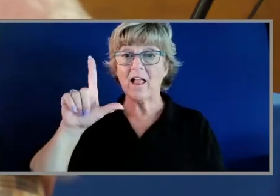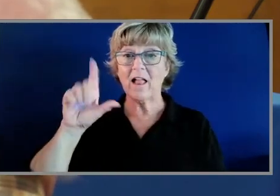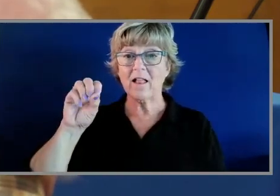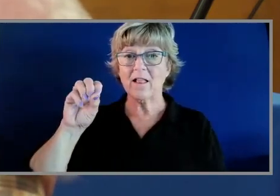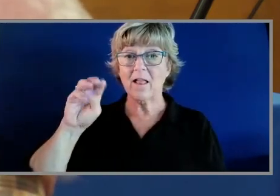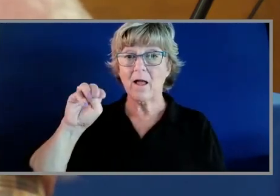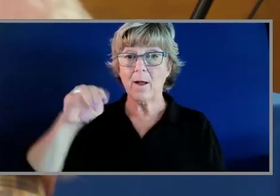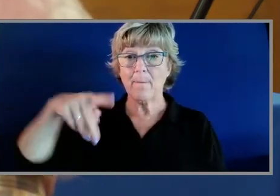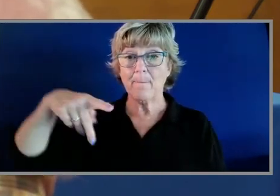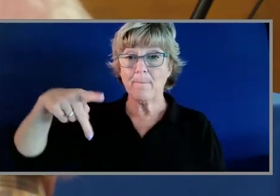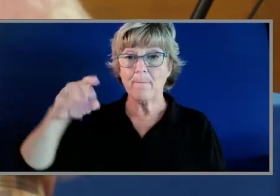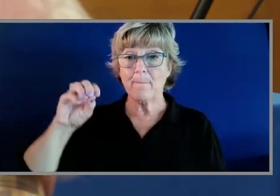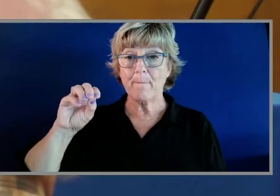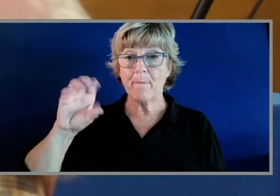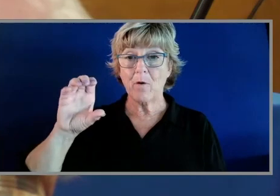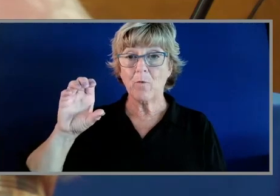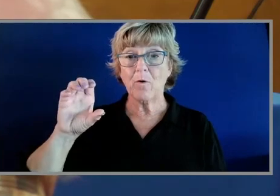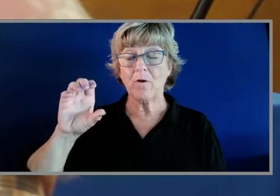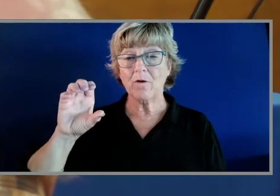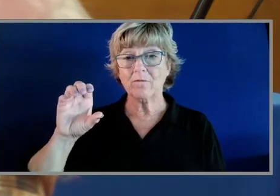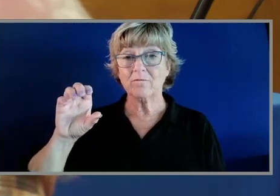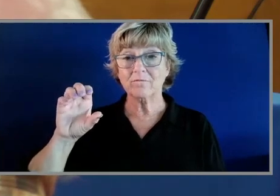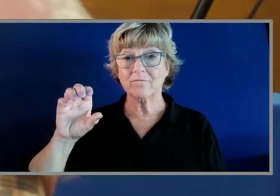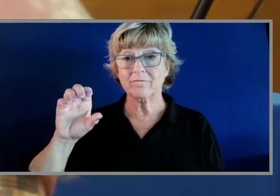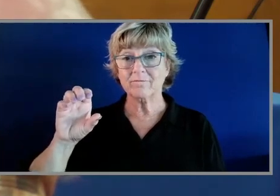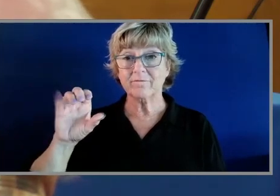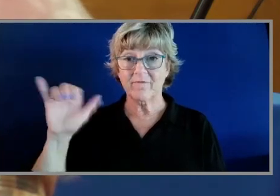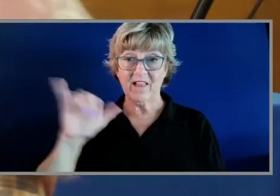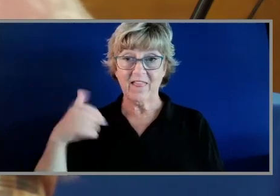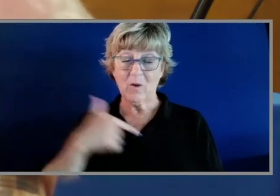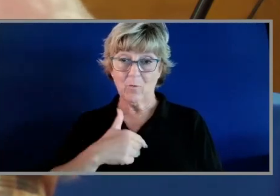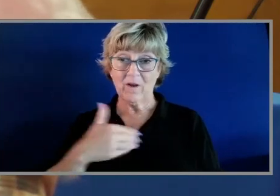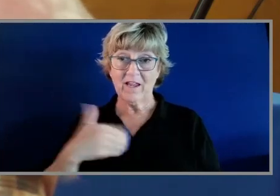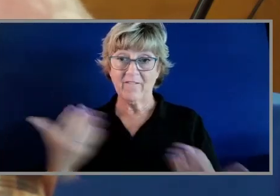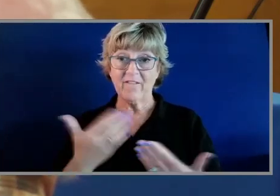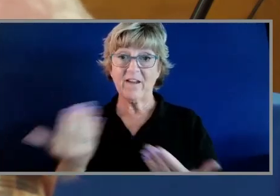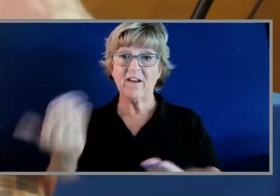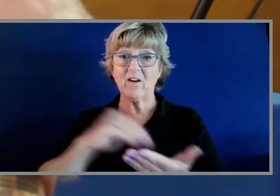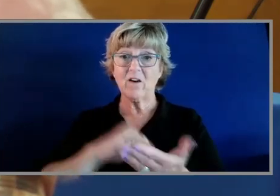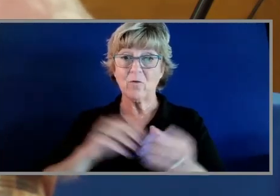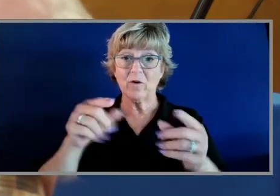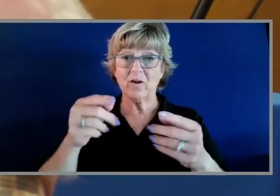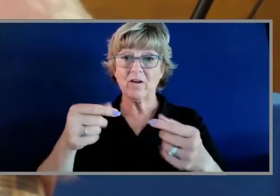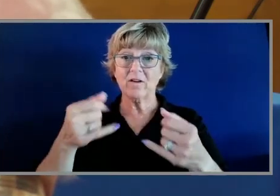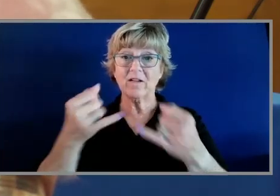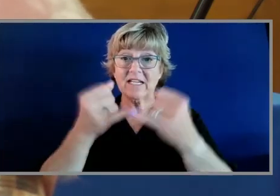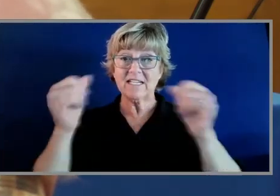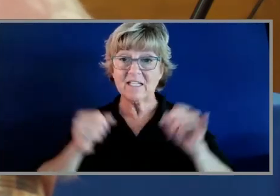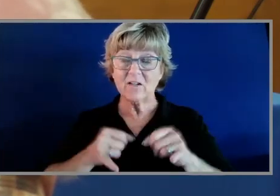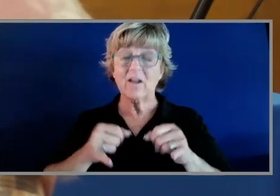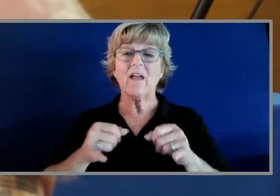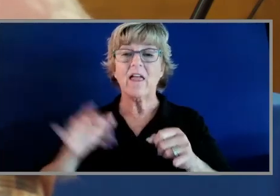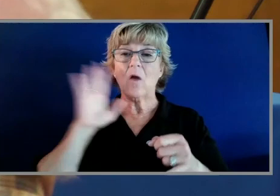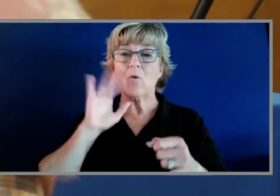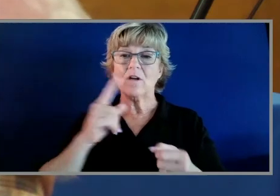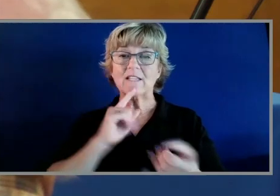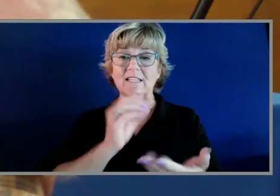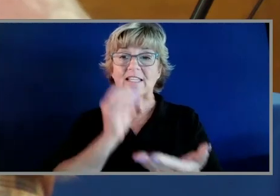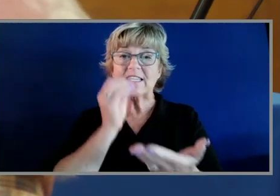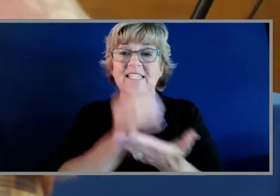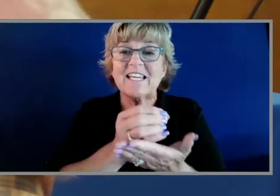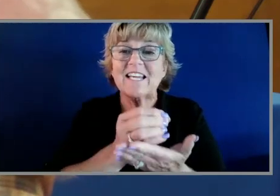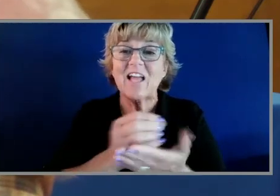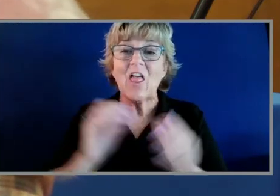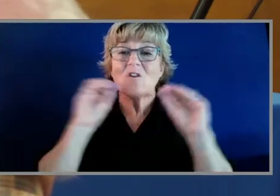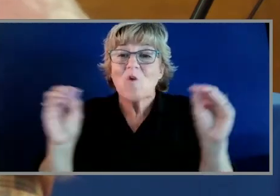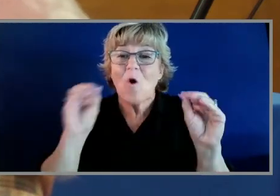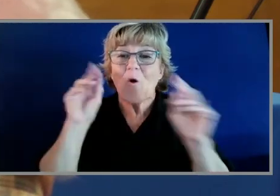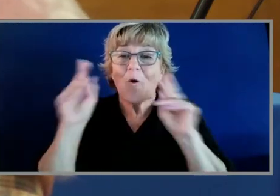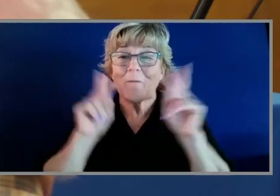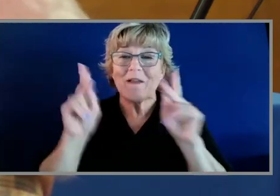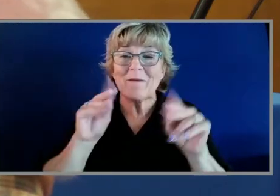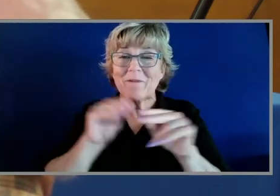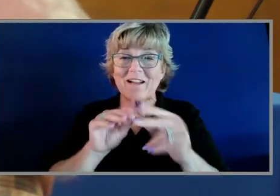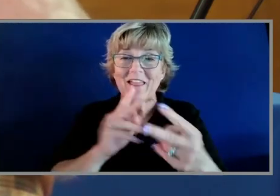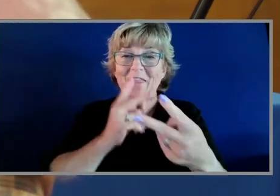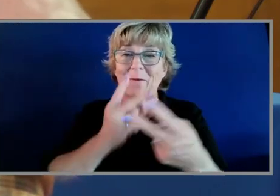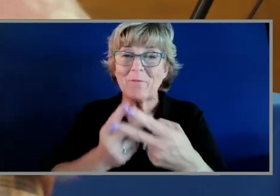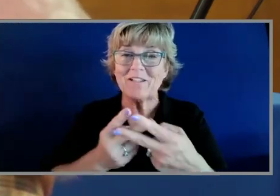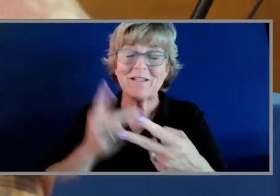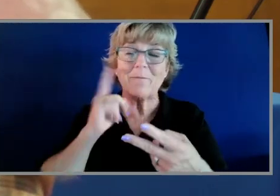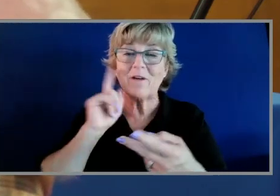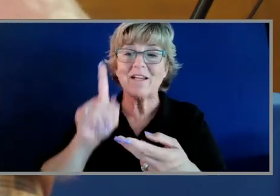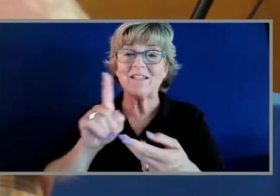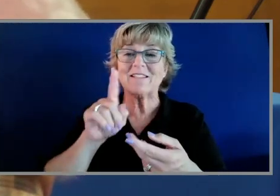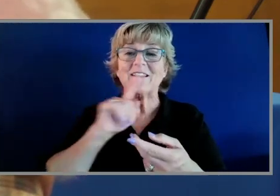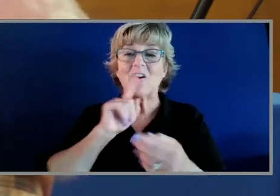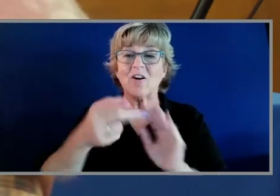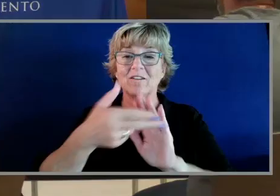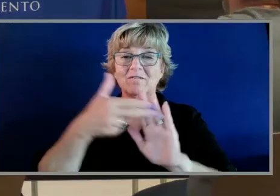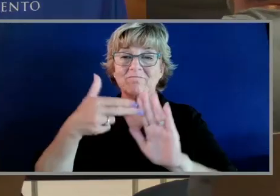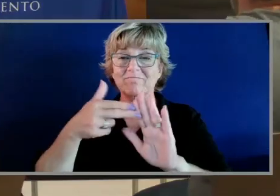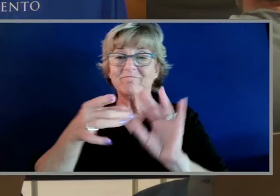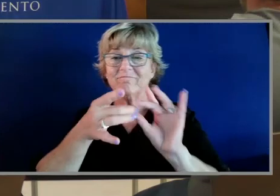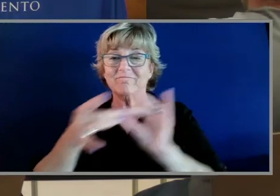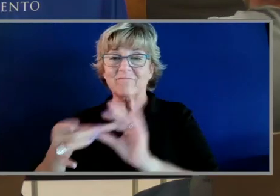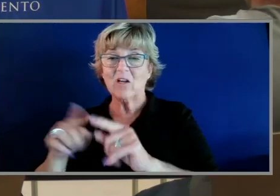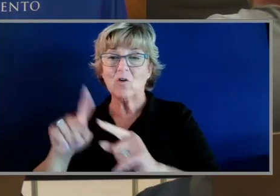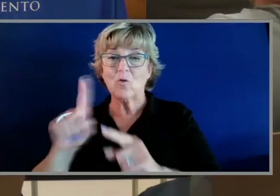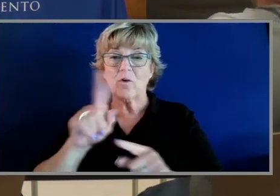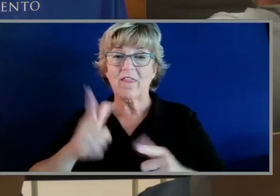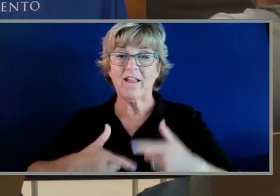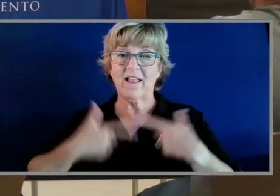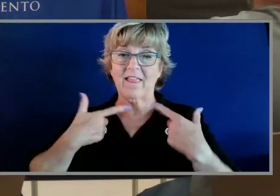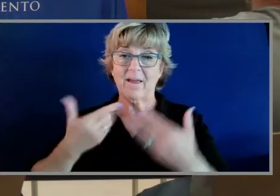Studio: But if you click on a on a federal prison say Lon polk on on on a redistricting program like we have here that block